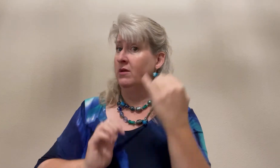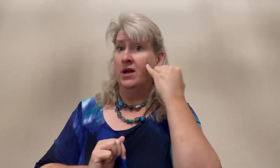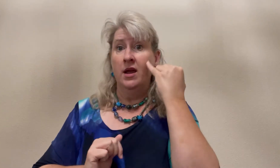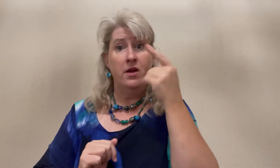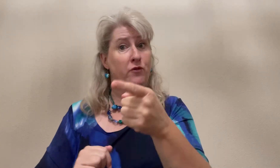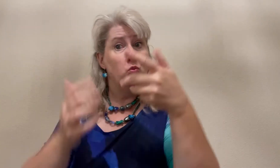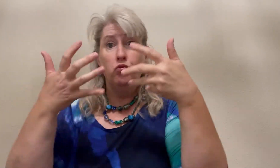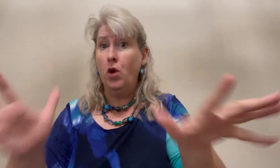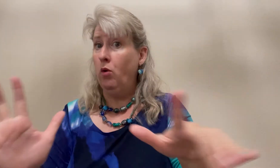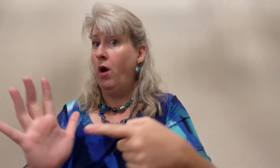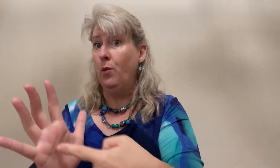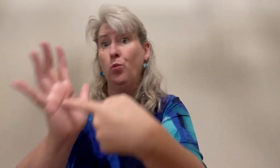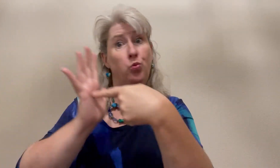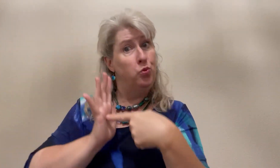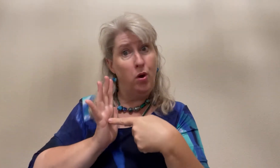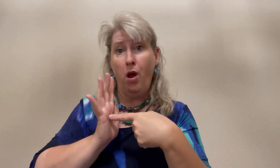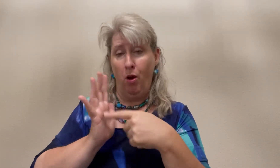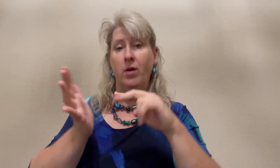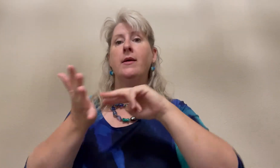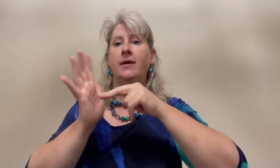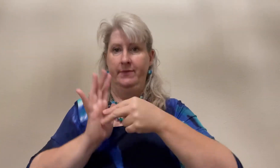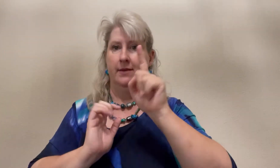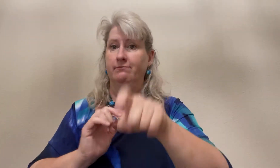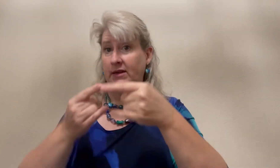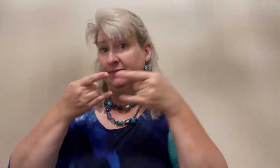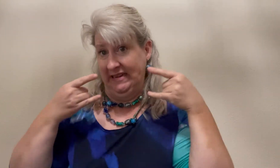If you do not want to show your vaccination card, you must wear a mask.